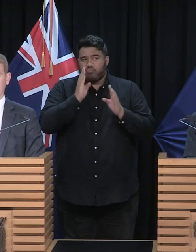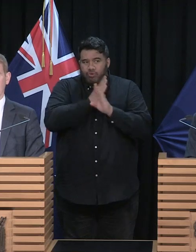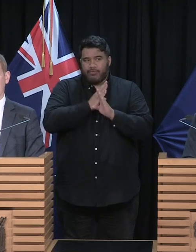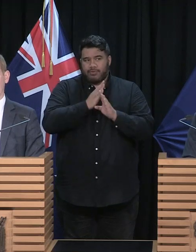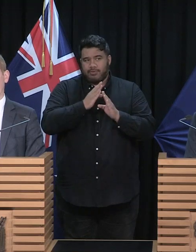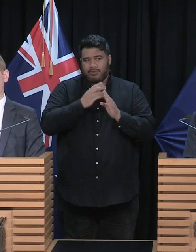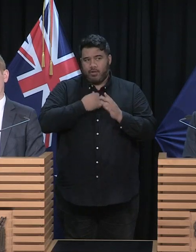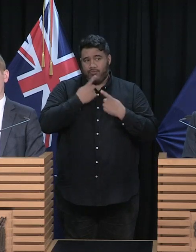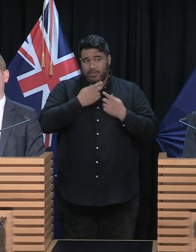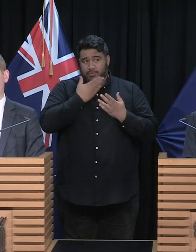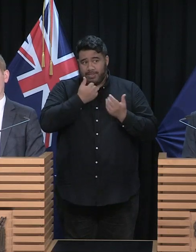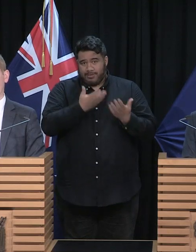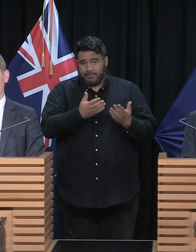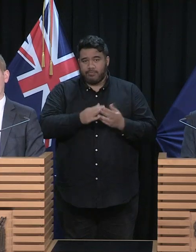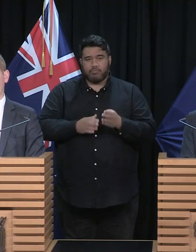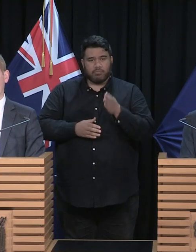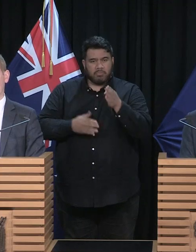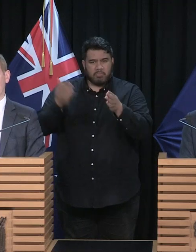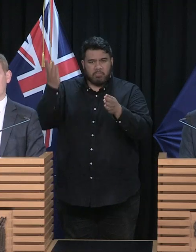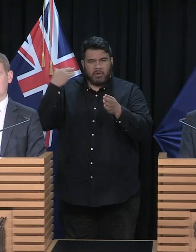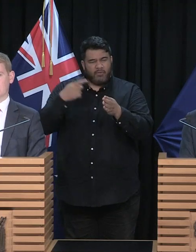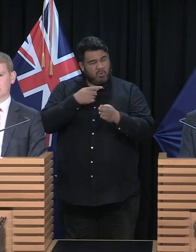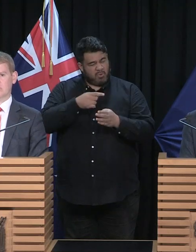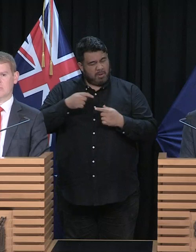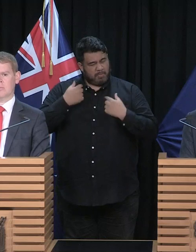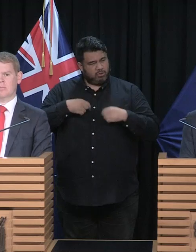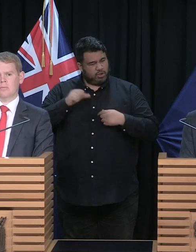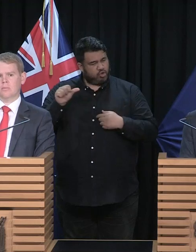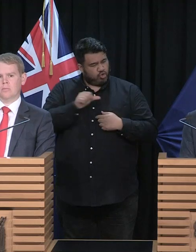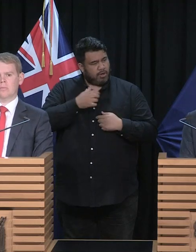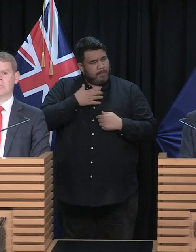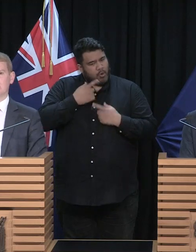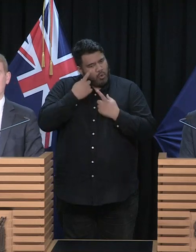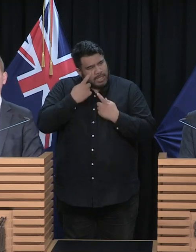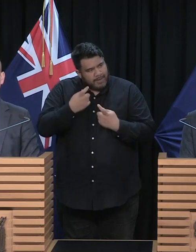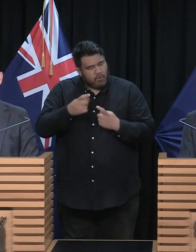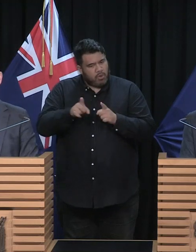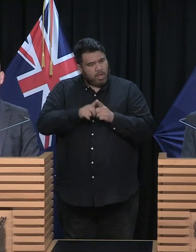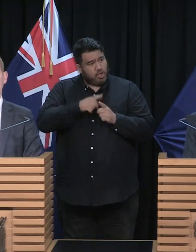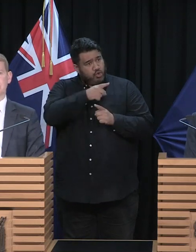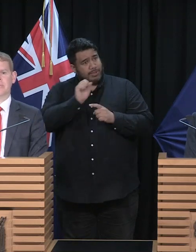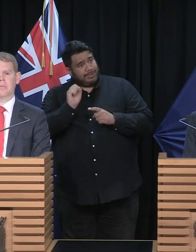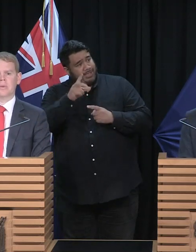processes and procedures are in place to protect the privacy of that information provider. Should the ministry have